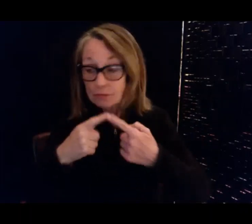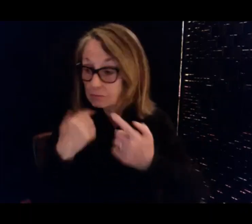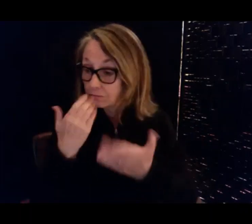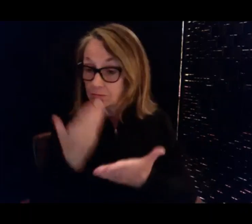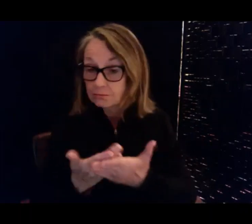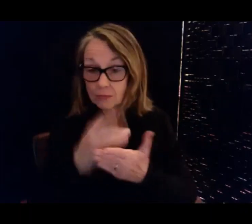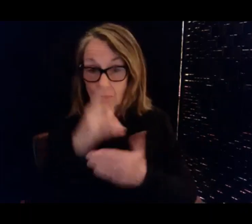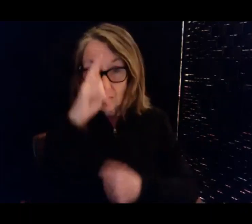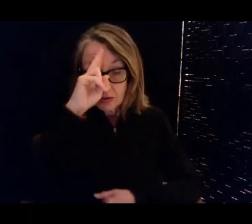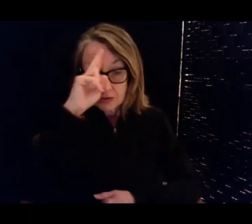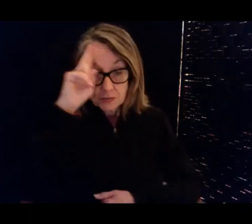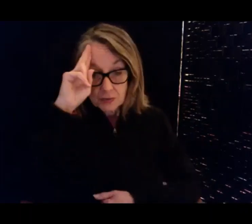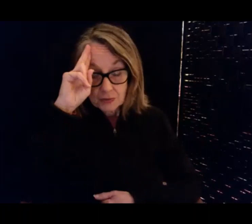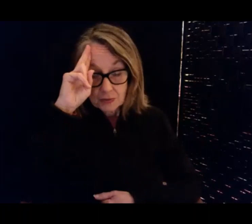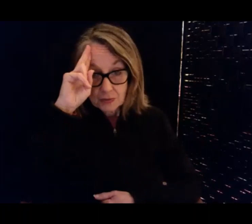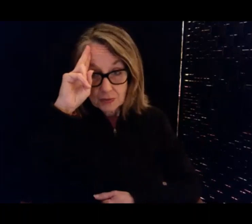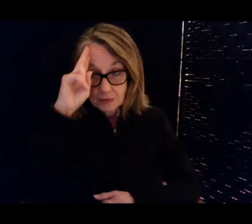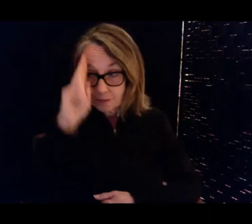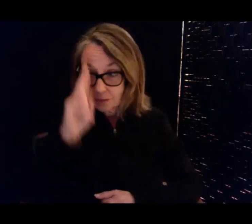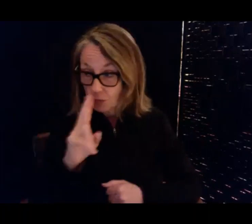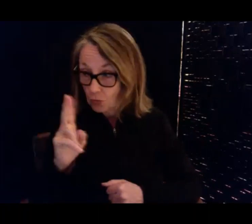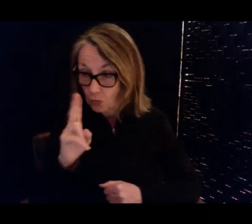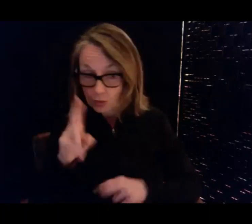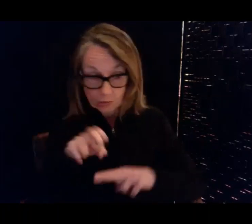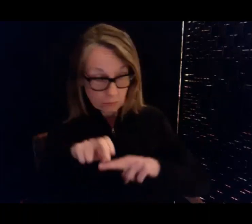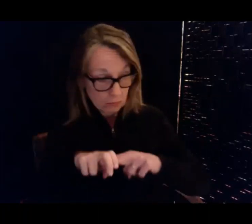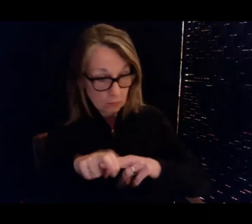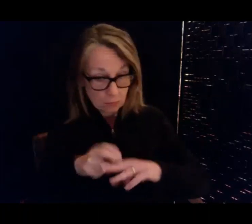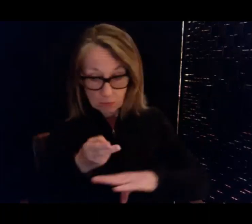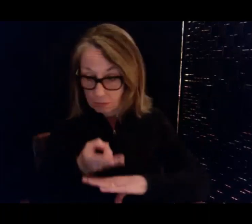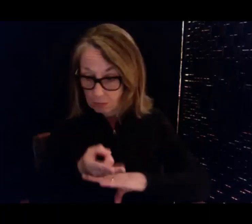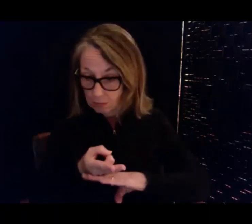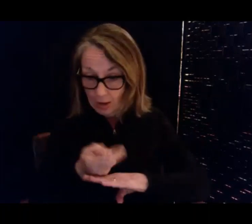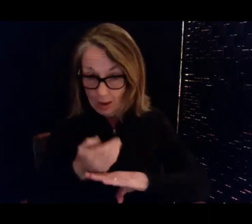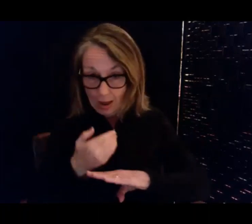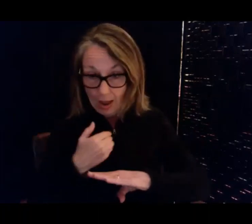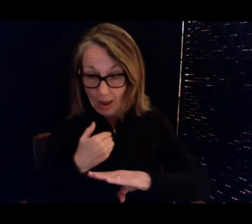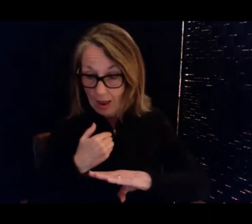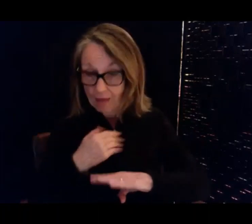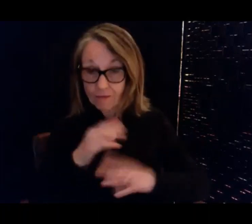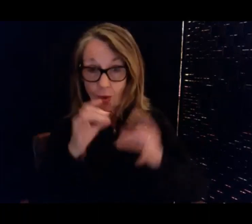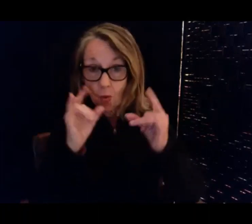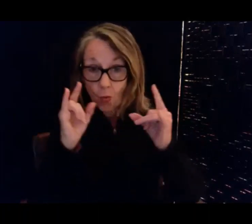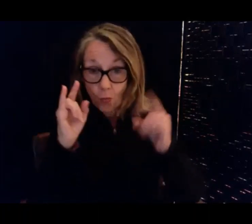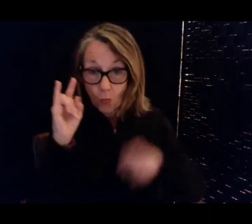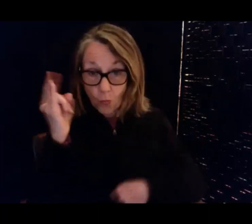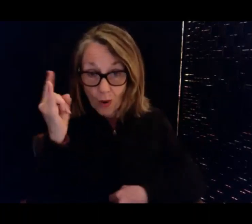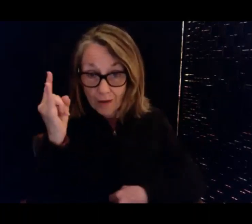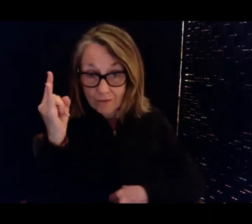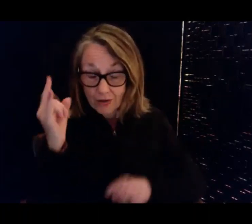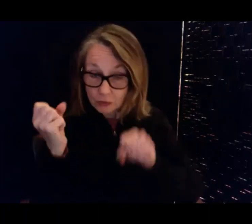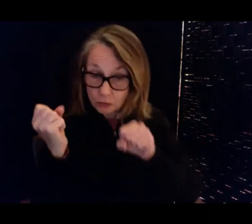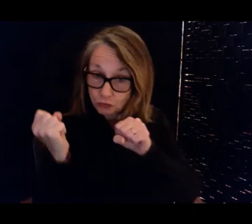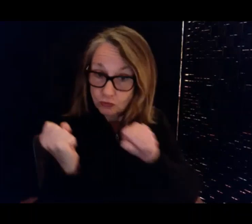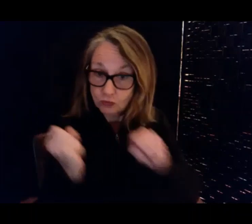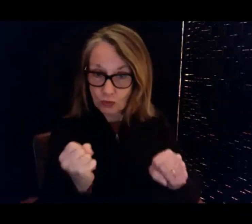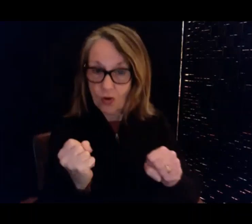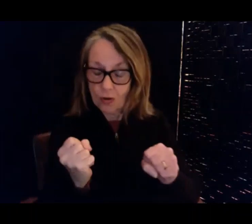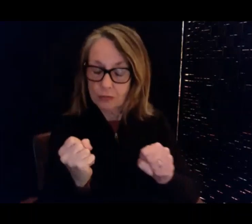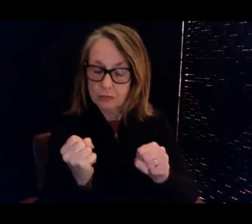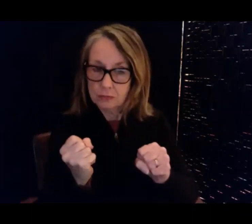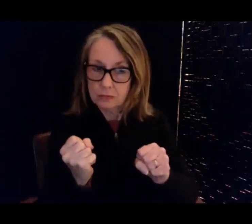where you're situated if possible has some good Wi-Fi but strong Wi-Fi if you